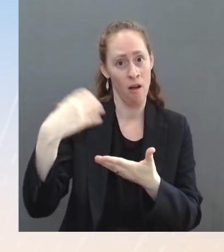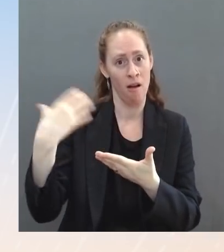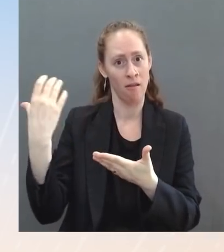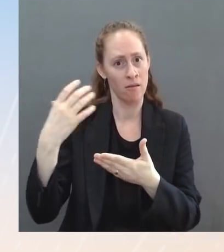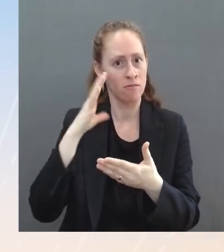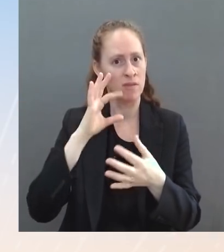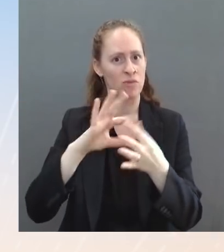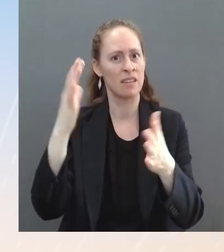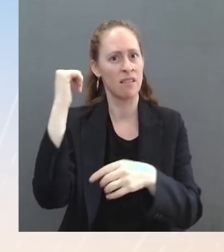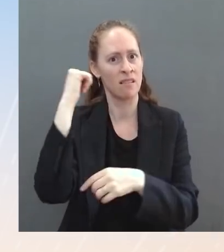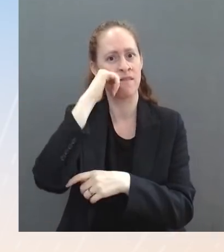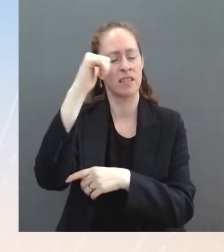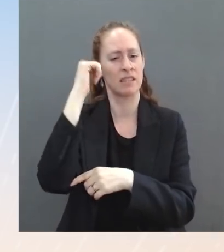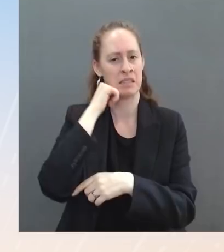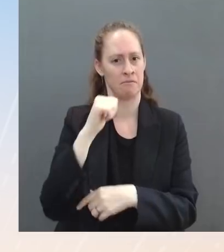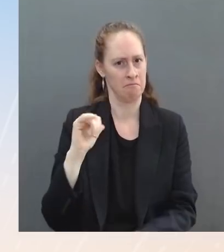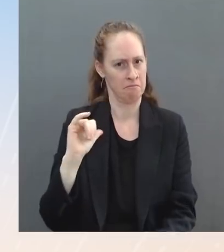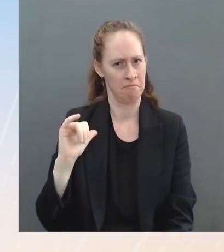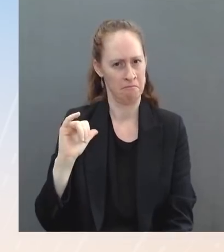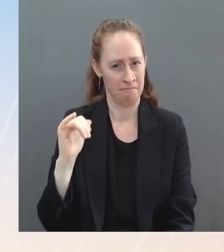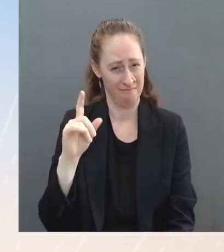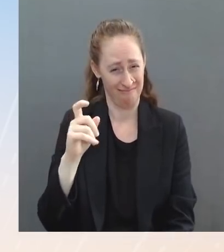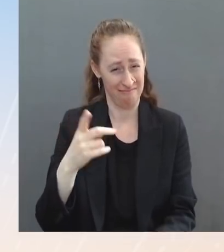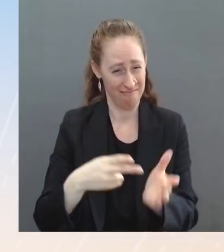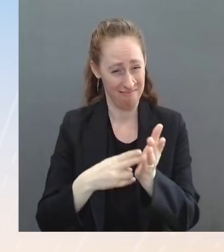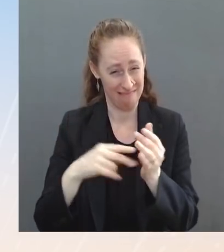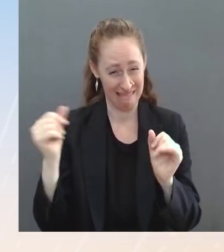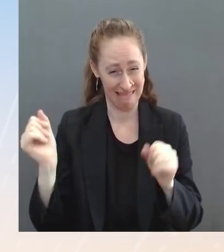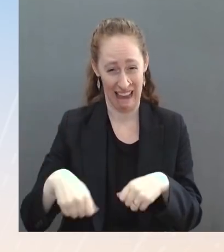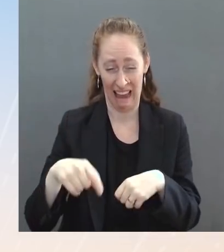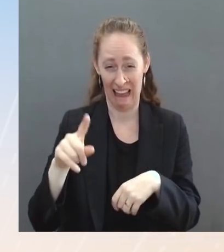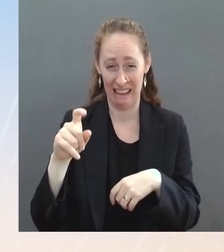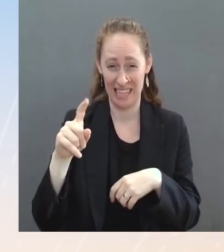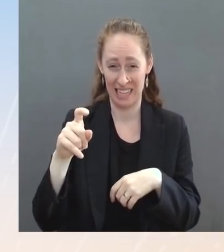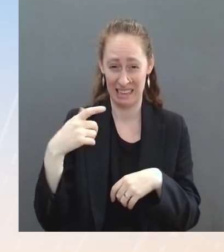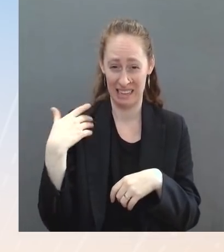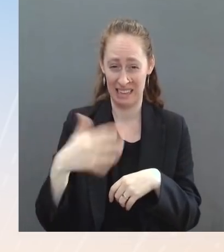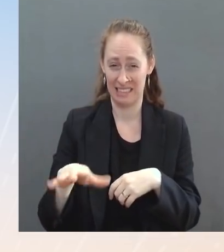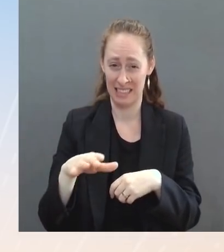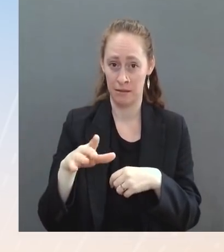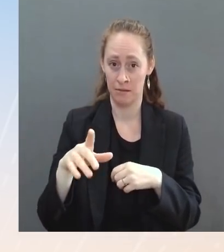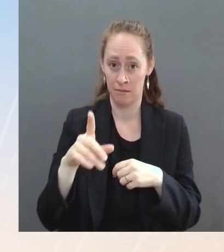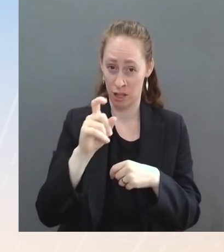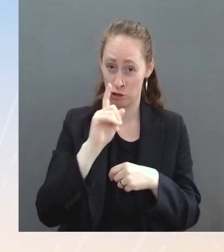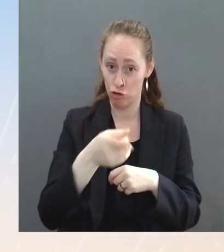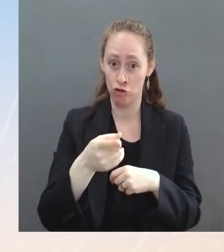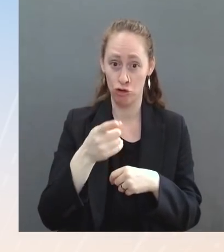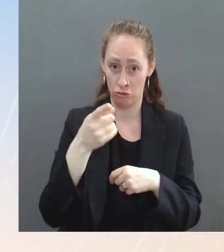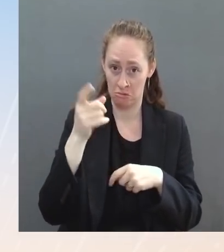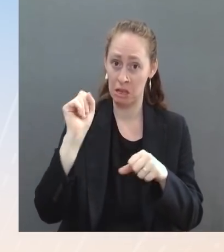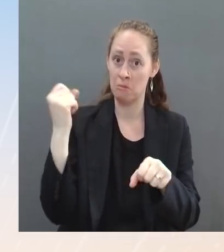you're going to be able to meet that benchmark on a daily basis? And when can Americans expect to actually see the price of gas come down?